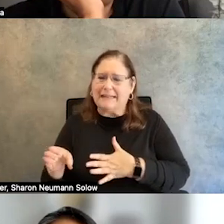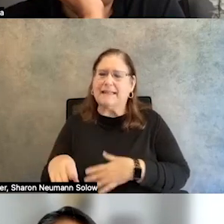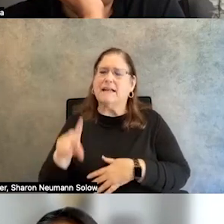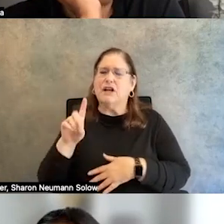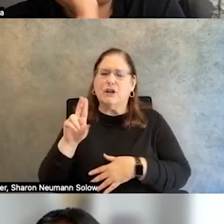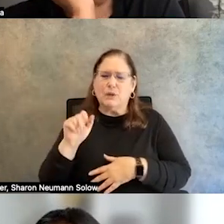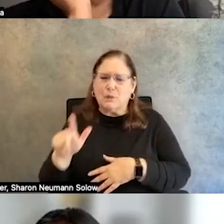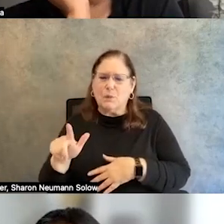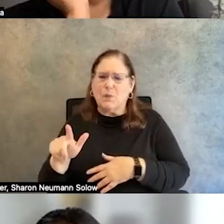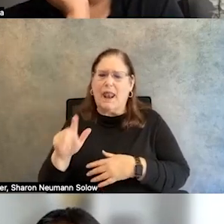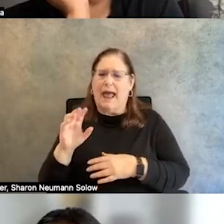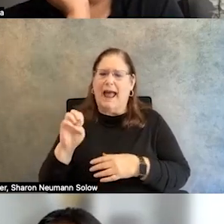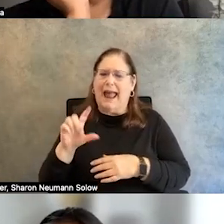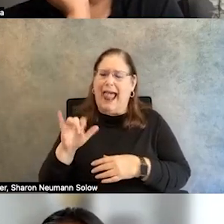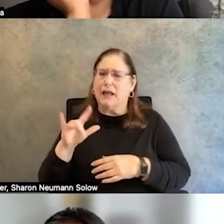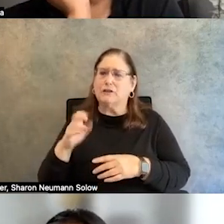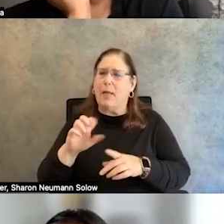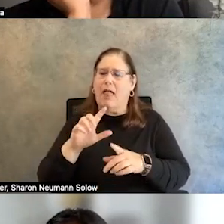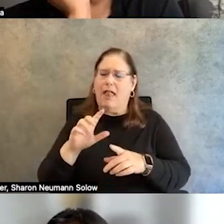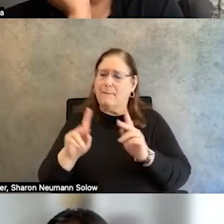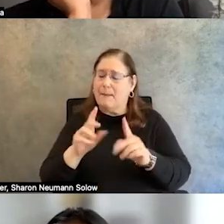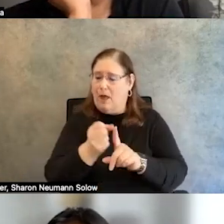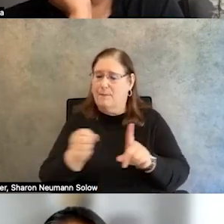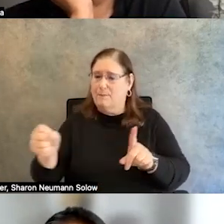Yeah, I believe that,